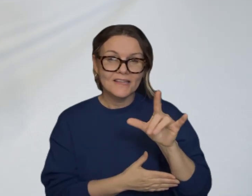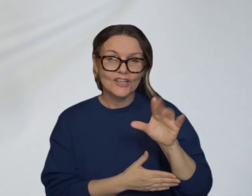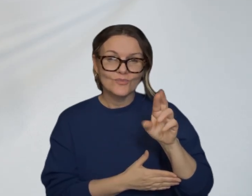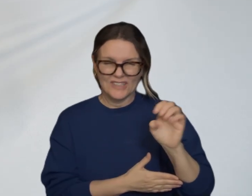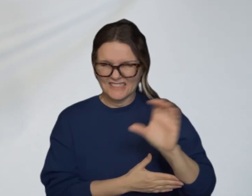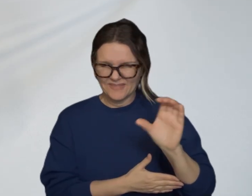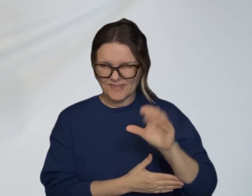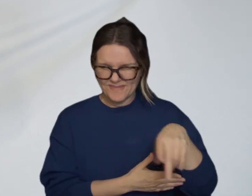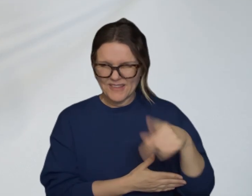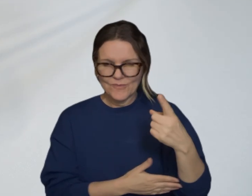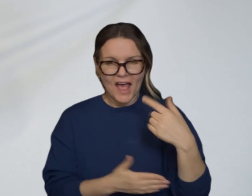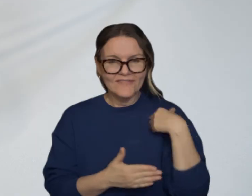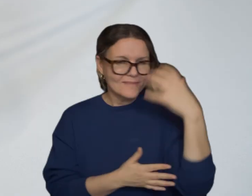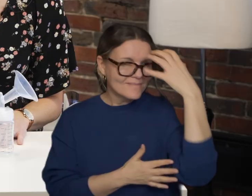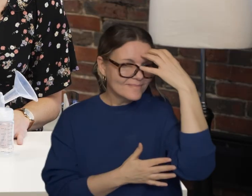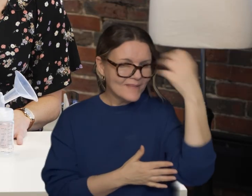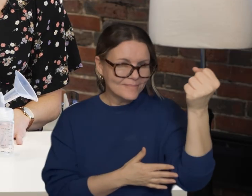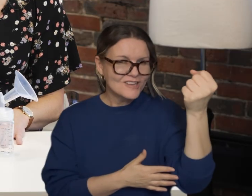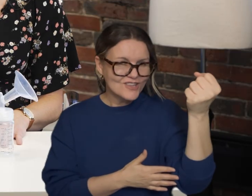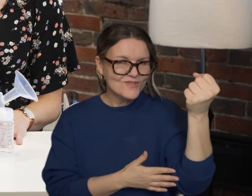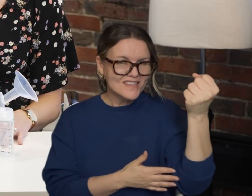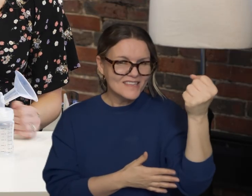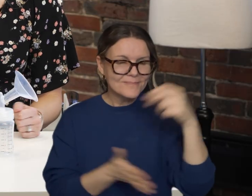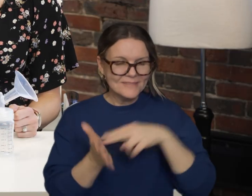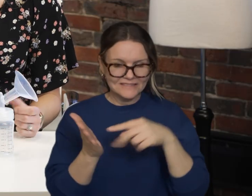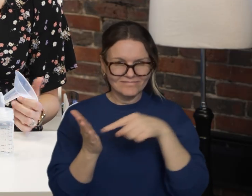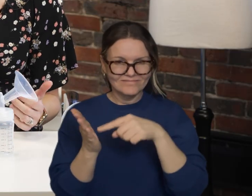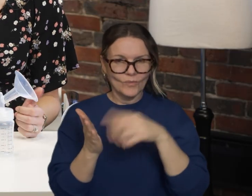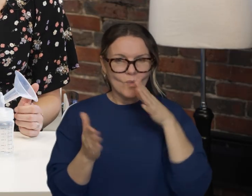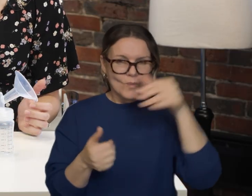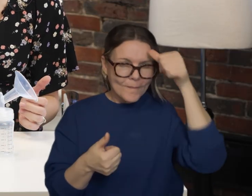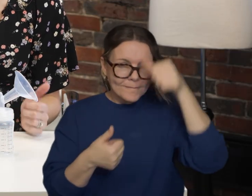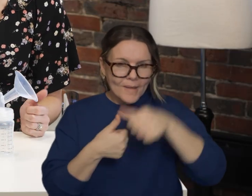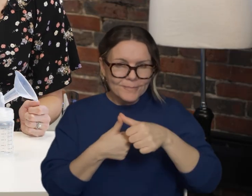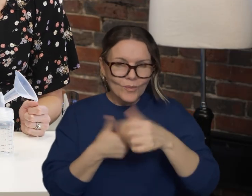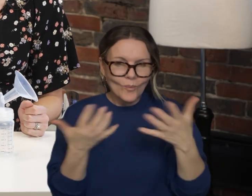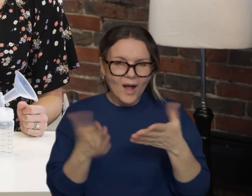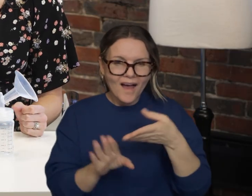you had in each mode so now we're going to talk about cleaning of your parts for your Cimilre pump